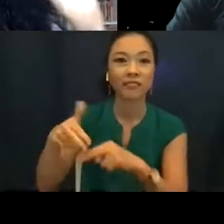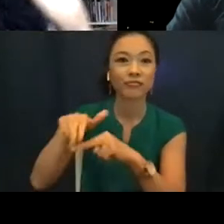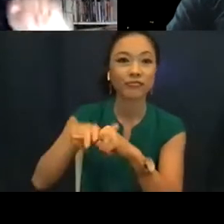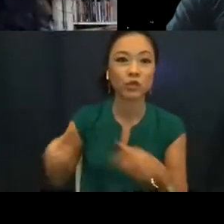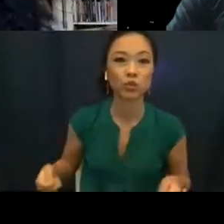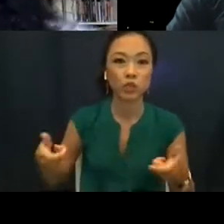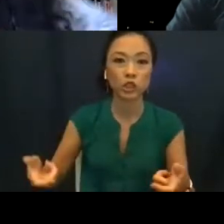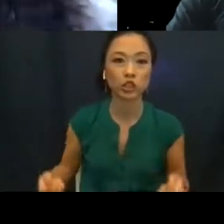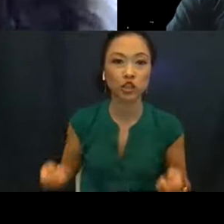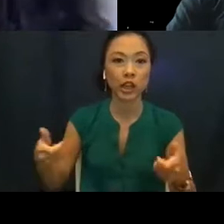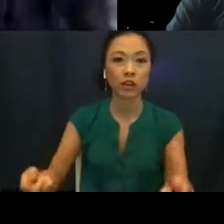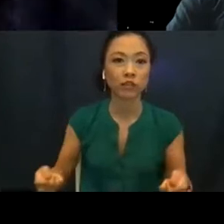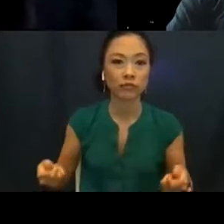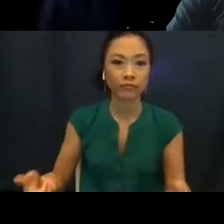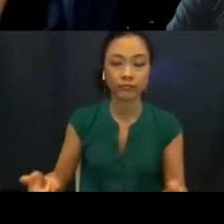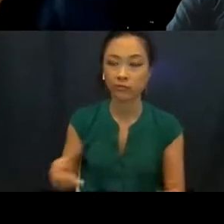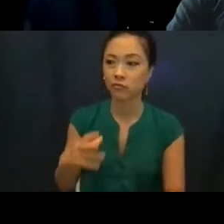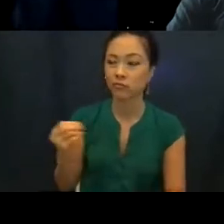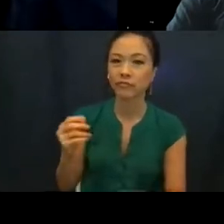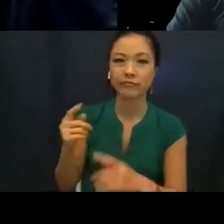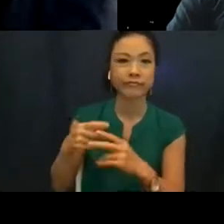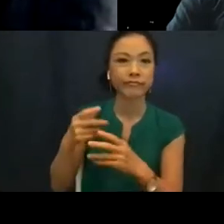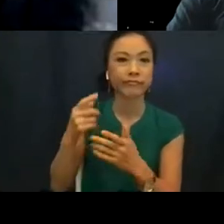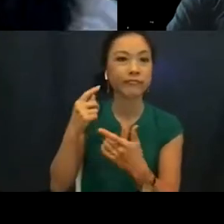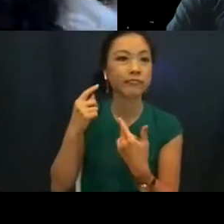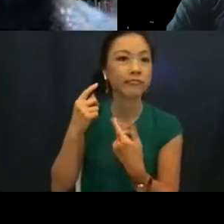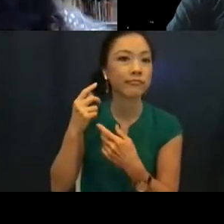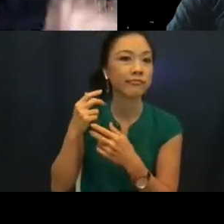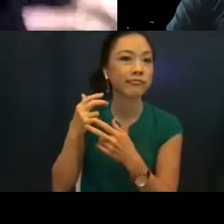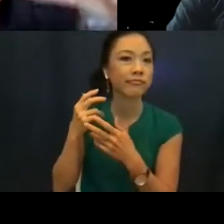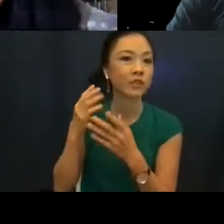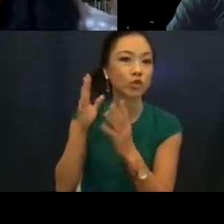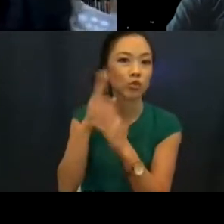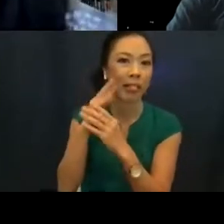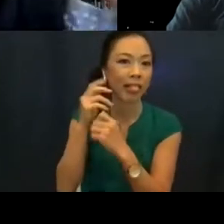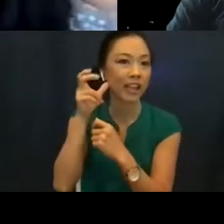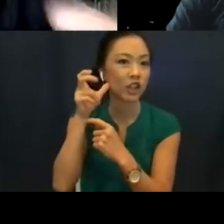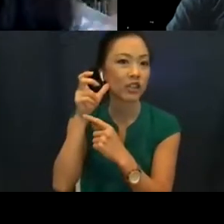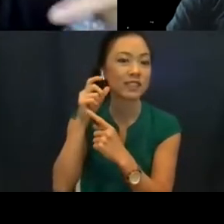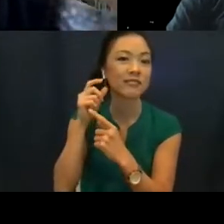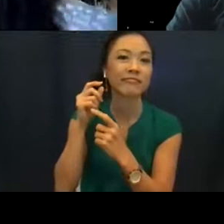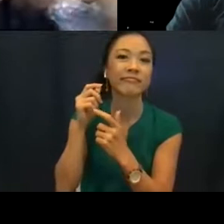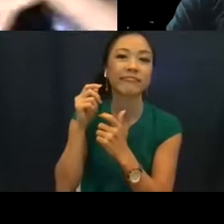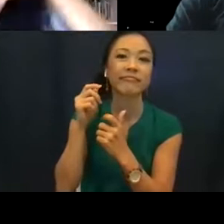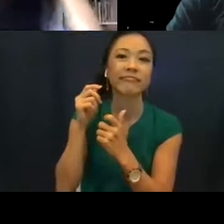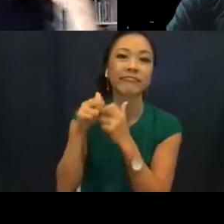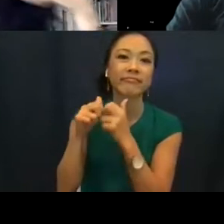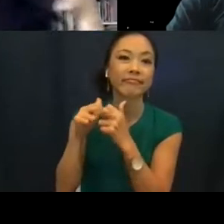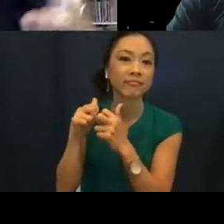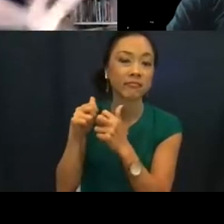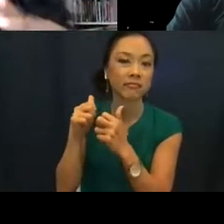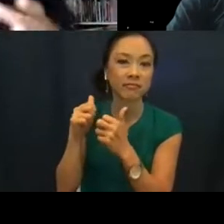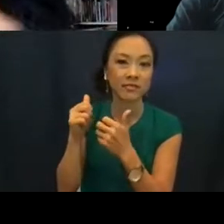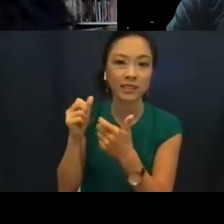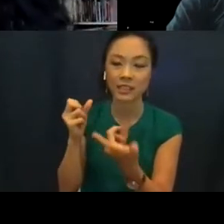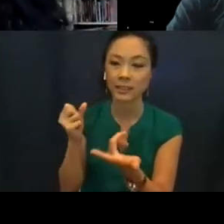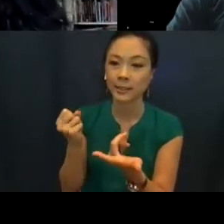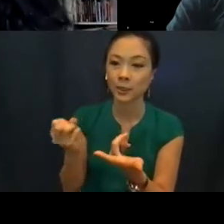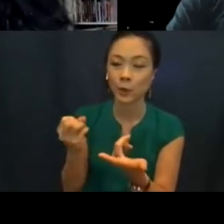and there is a lot. We kiss. We do a lot of things over this thing that over the years